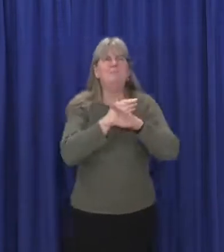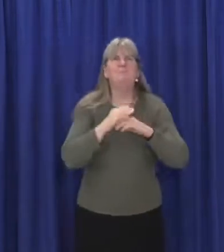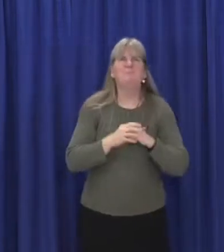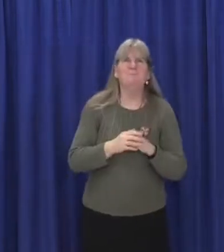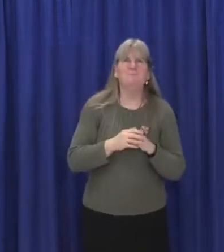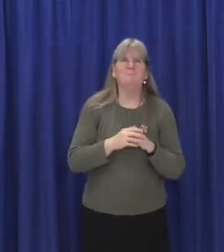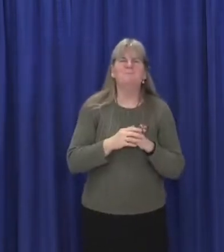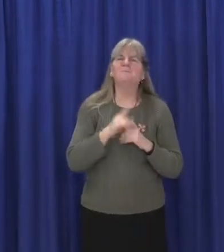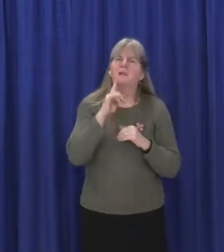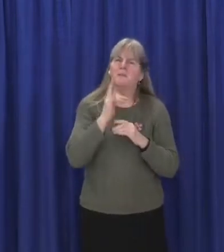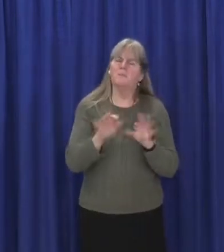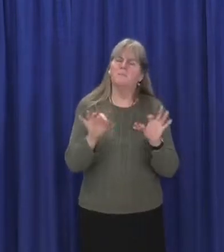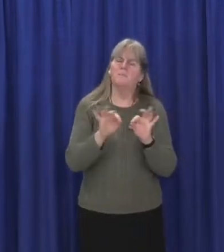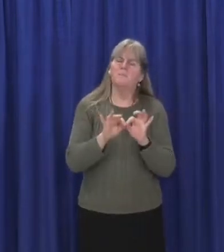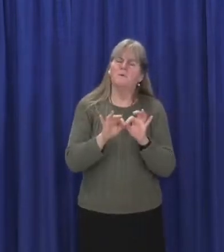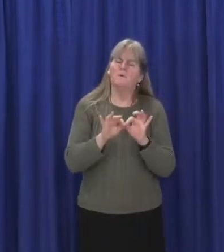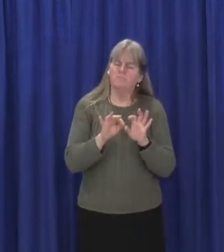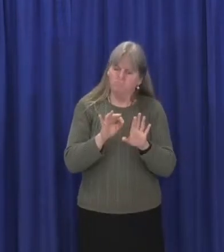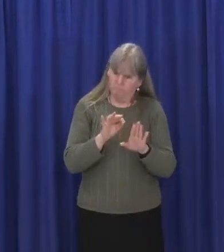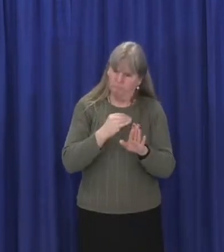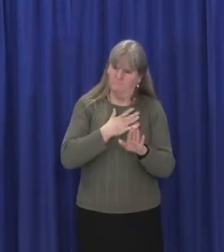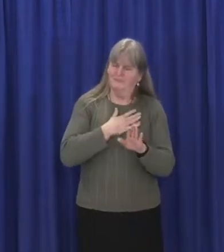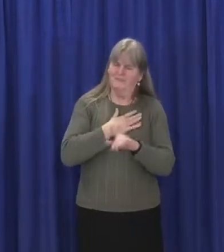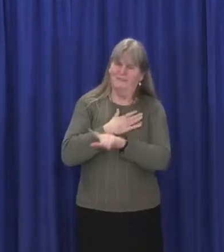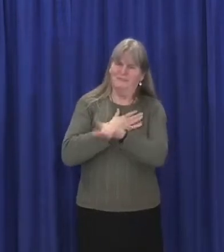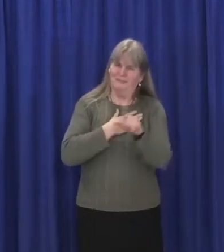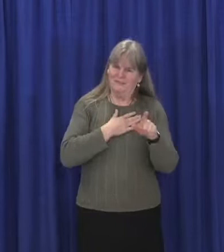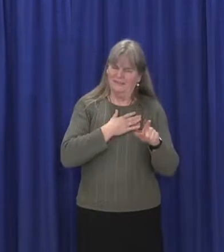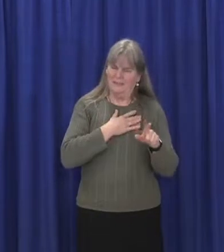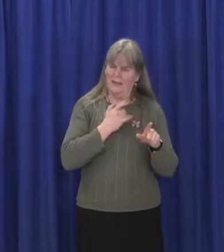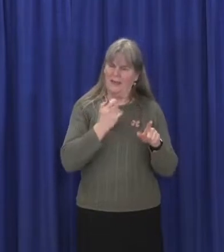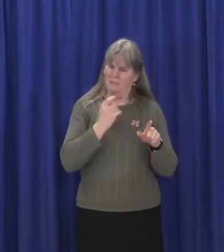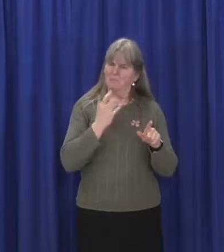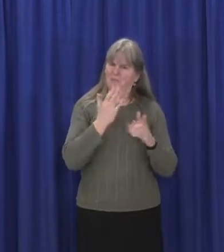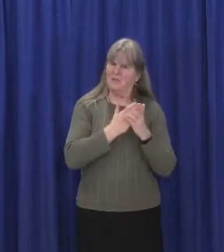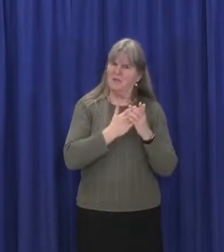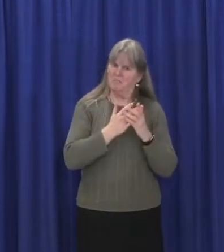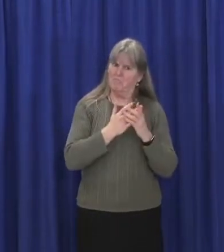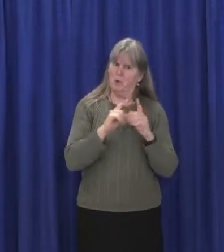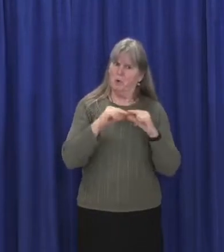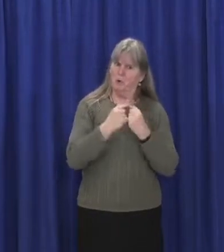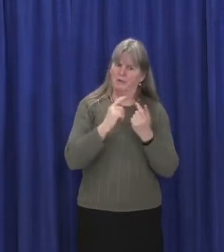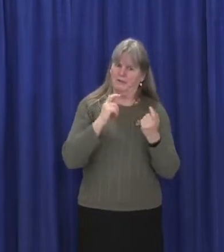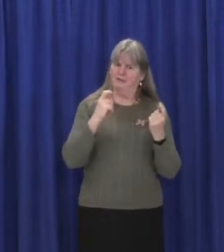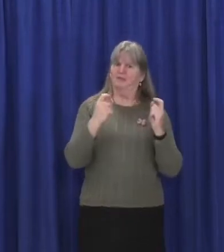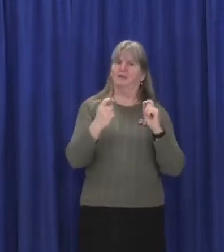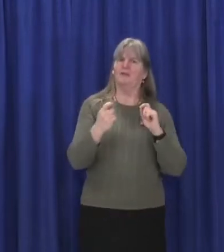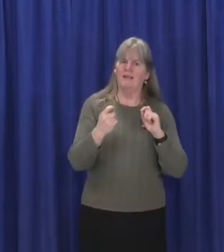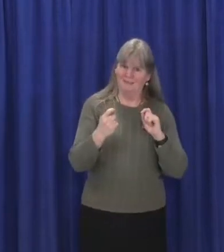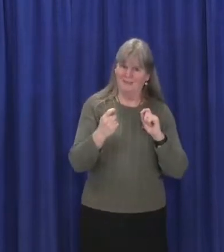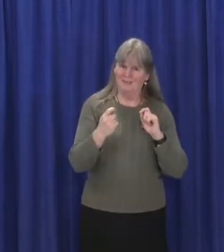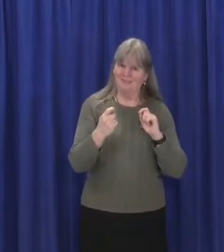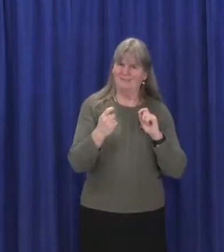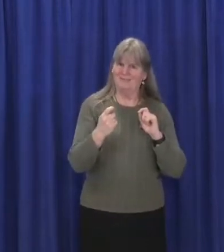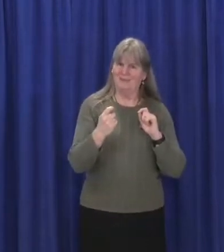it's really inspiring to see how people have modified their-- their ways of-- of doing team sports.